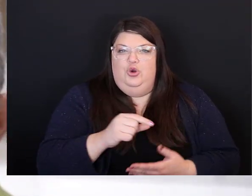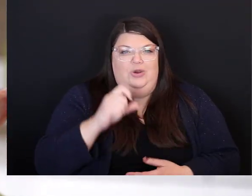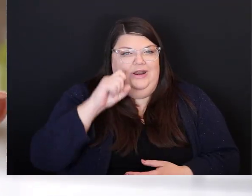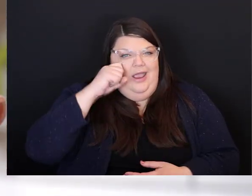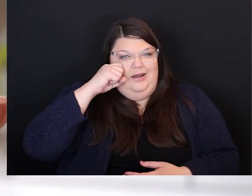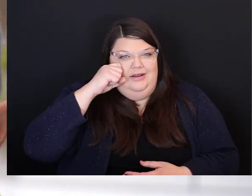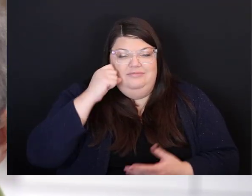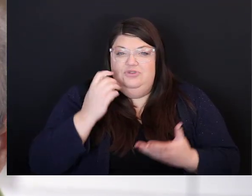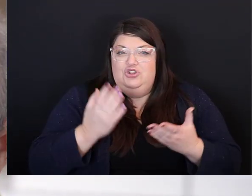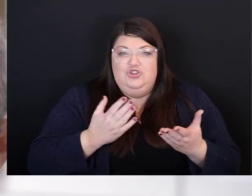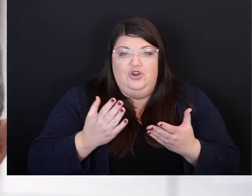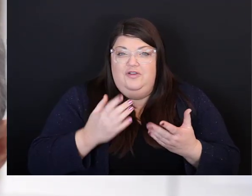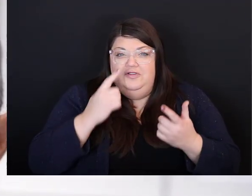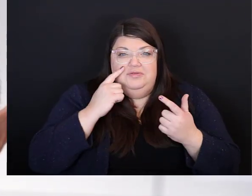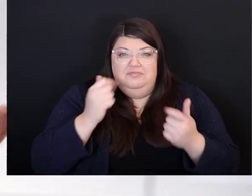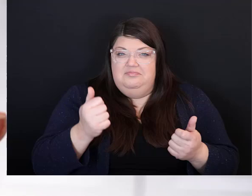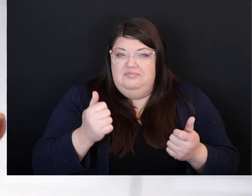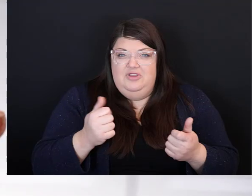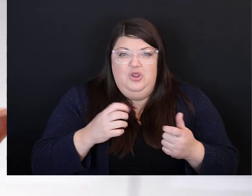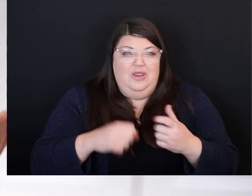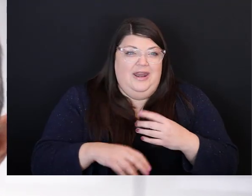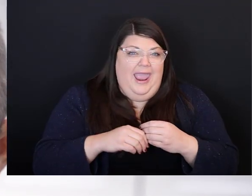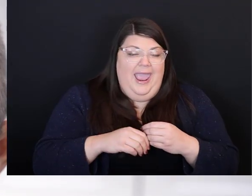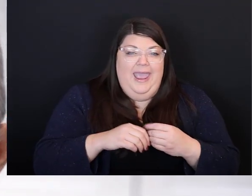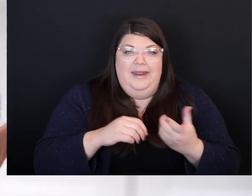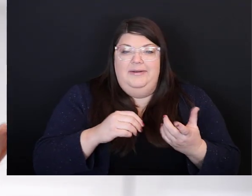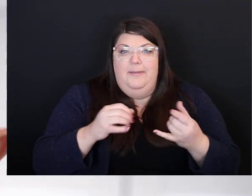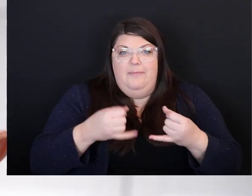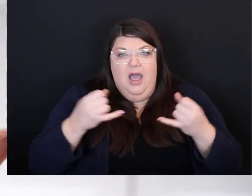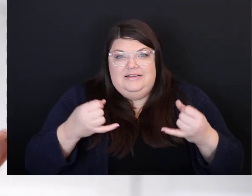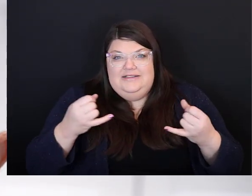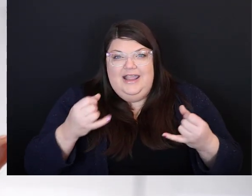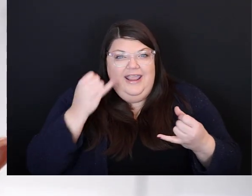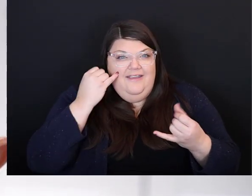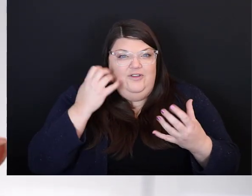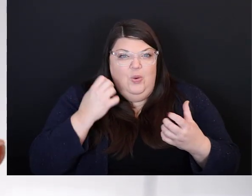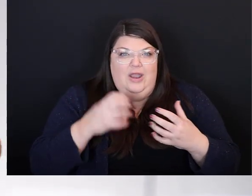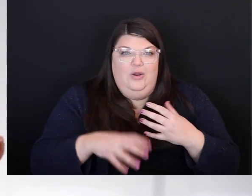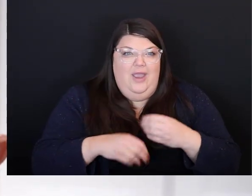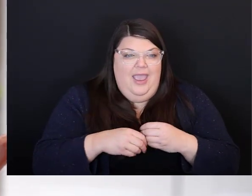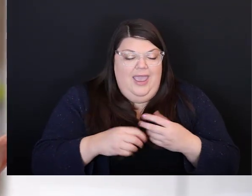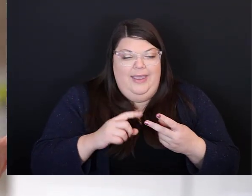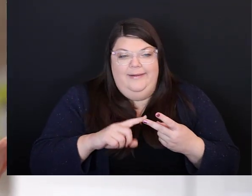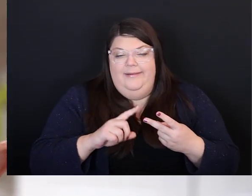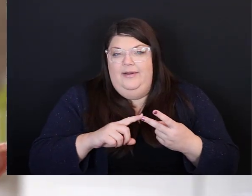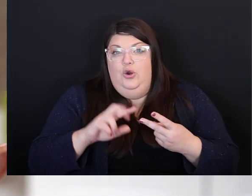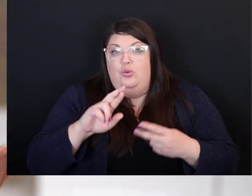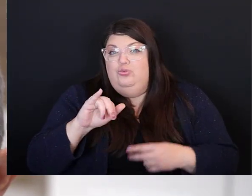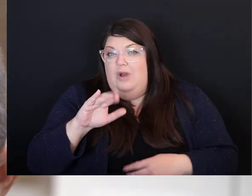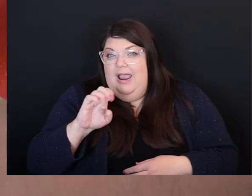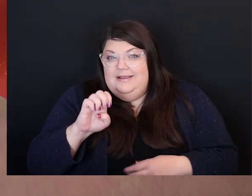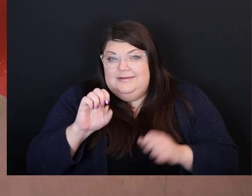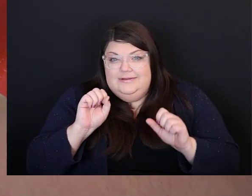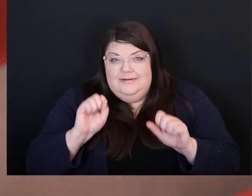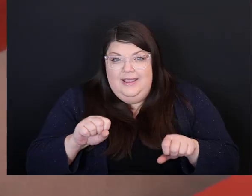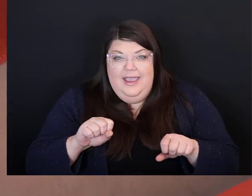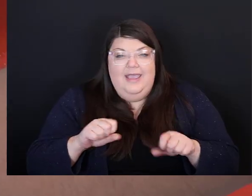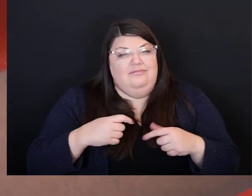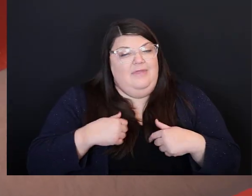You can serve this whatever you want. You can add pasta to this if you want to make a turkey noodle soup. You could serve it over rice. I'm serving it today